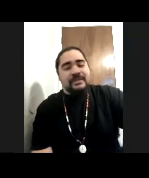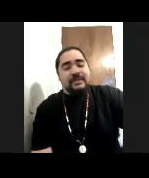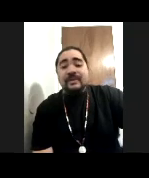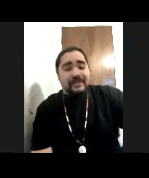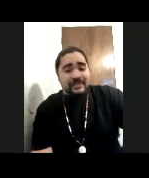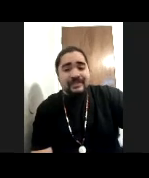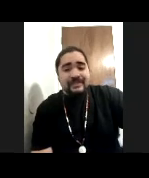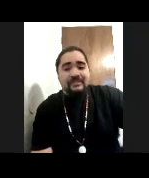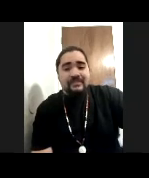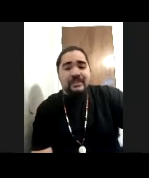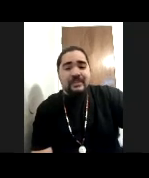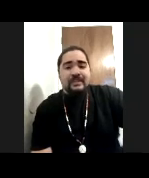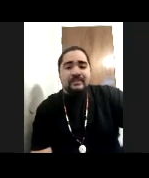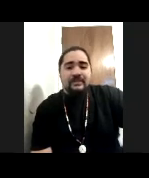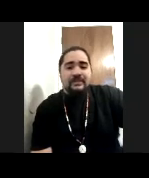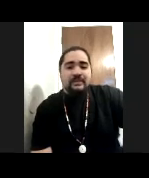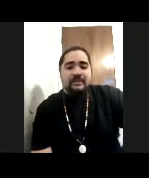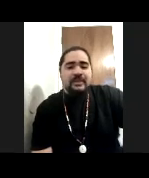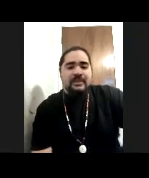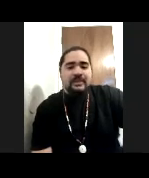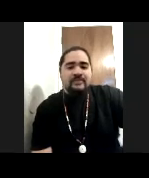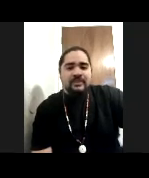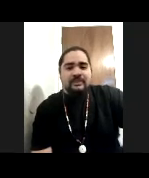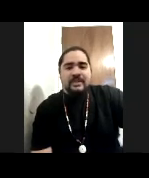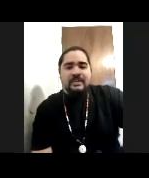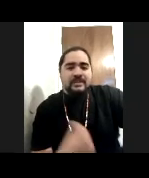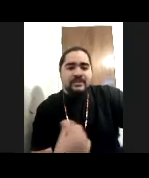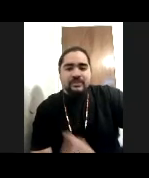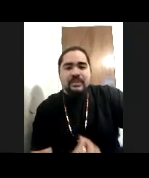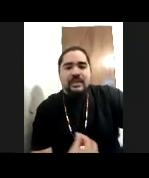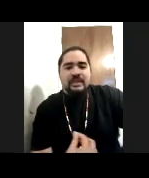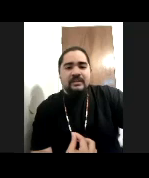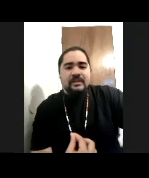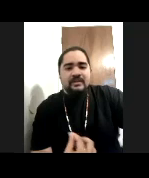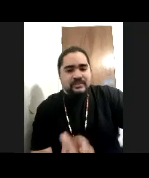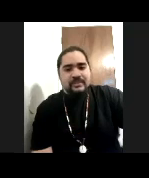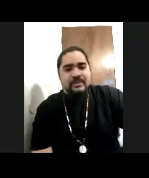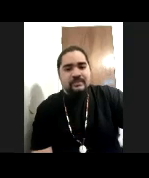You don't know anything, essentially. So, you know, in turn, because I was told that you know so much,